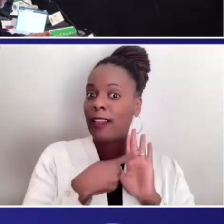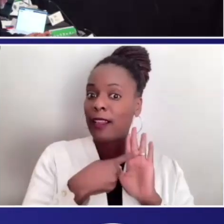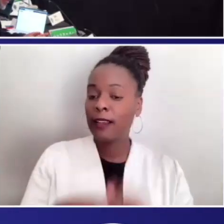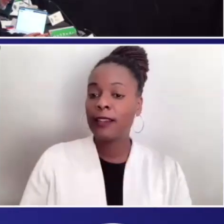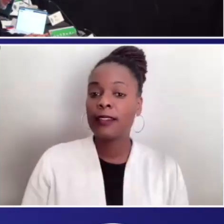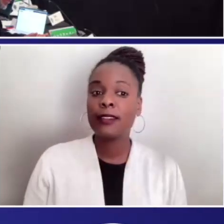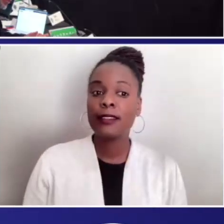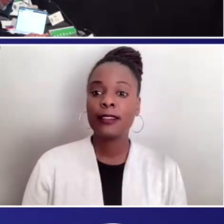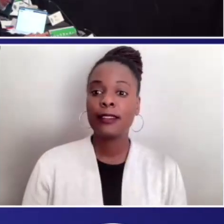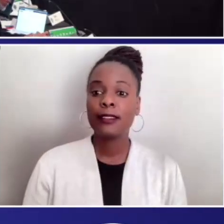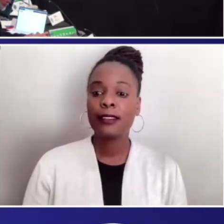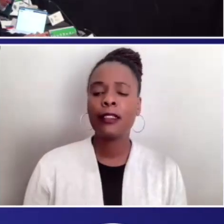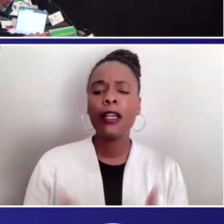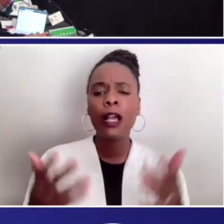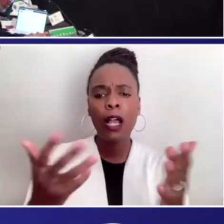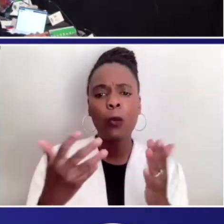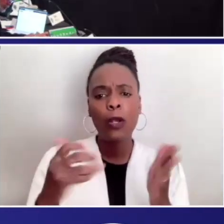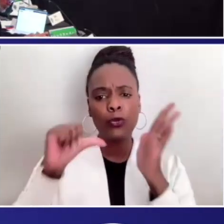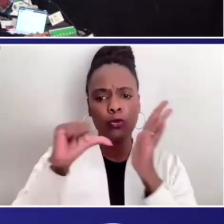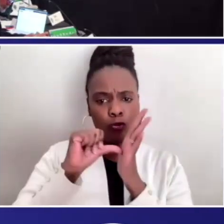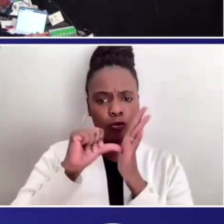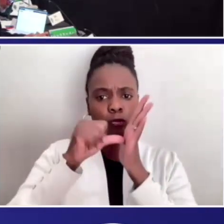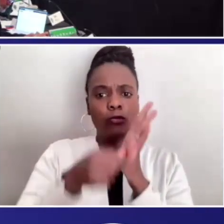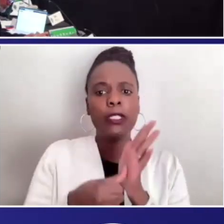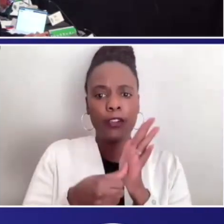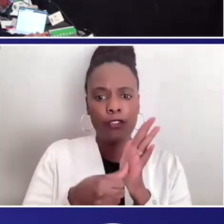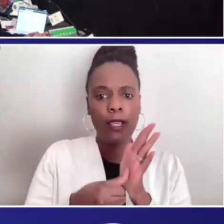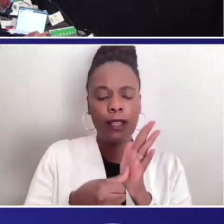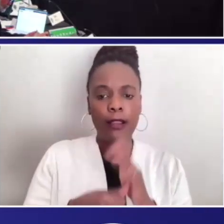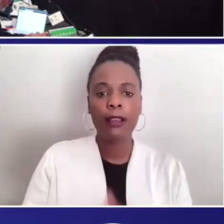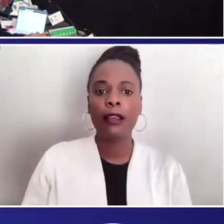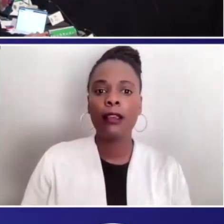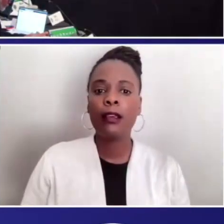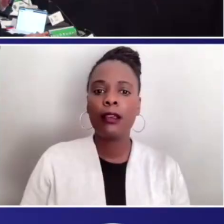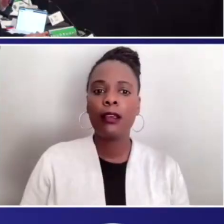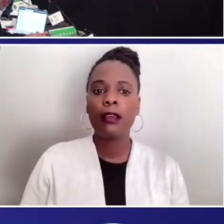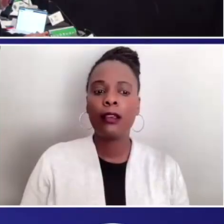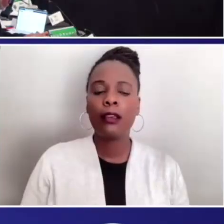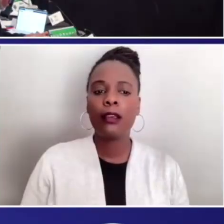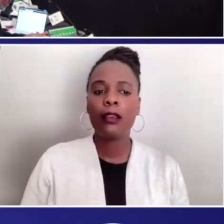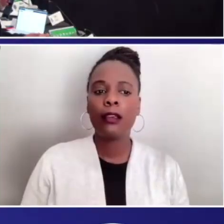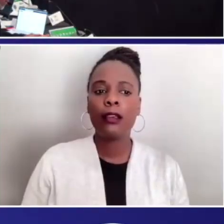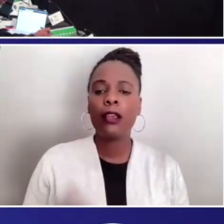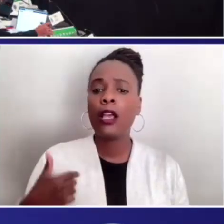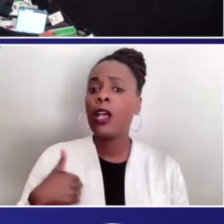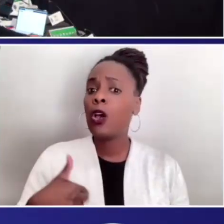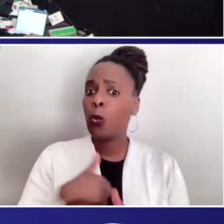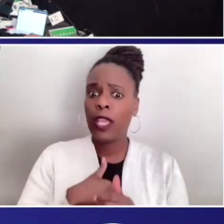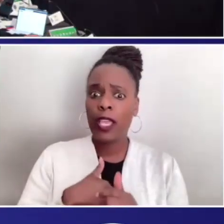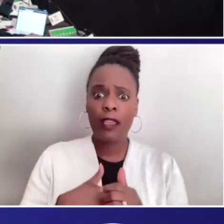Again, I want to reiterate, we have been with the Undersecretary all